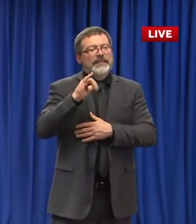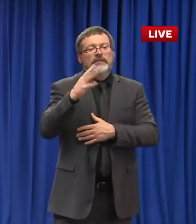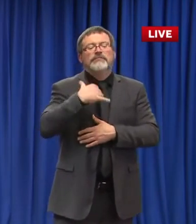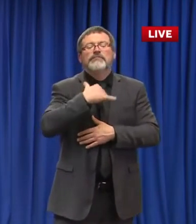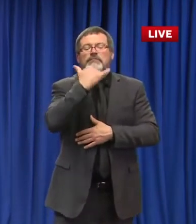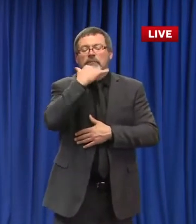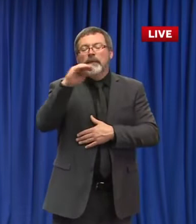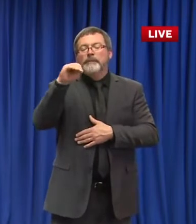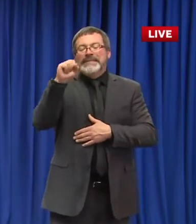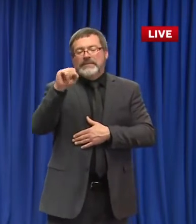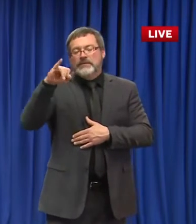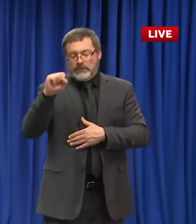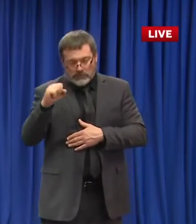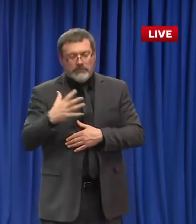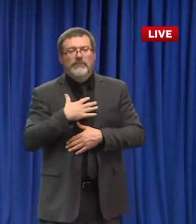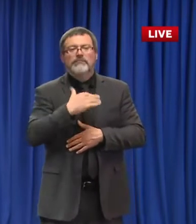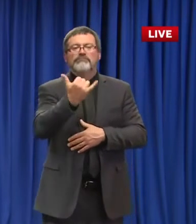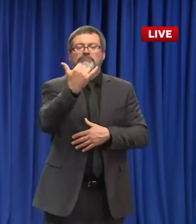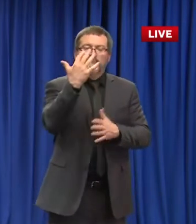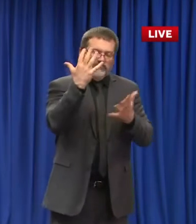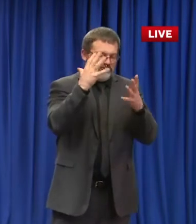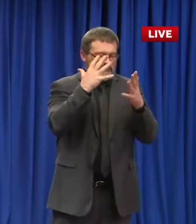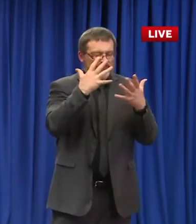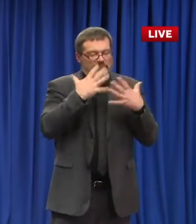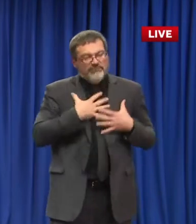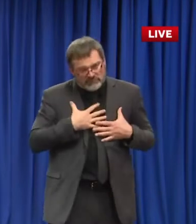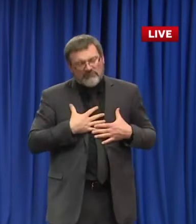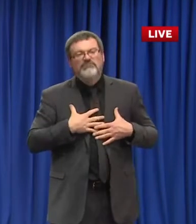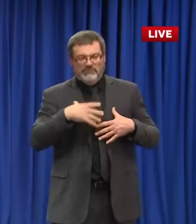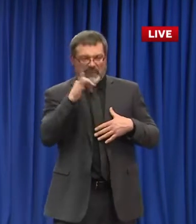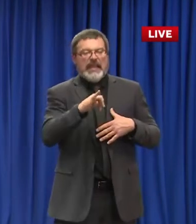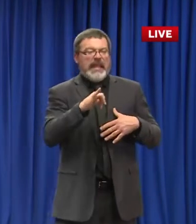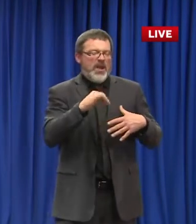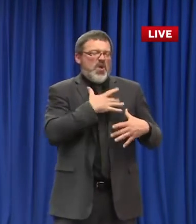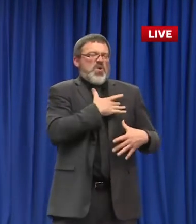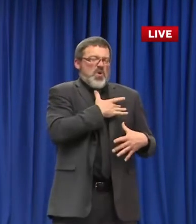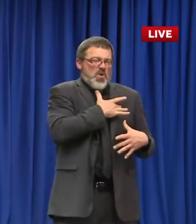SYNDROME IN CHILDREN IS UNFORTUNATE, BUT NOT UNEXPECTED AS WE LOOK MORE FOR THE SYNDROME.